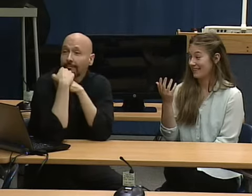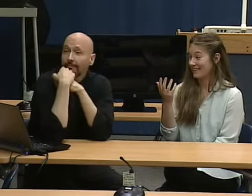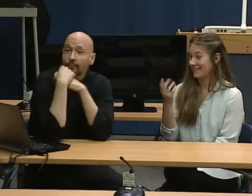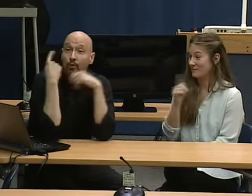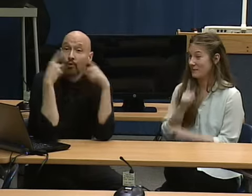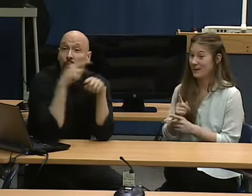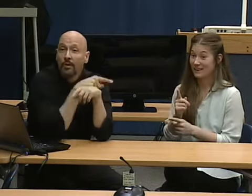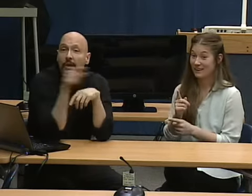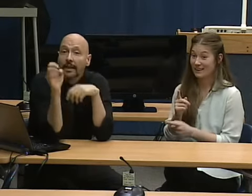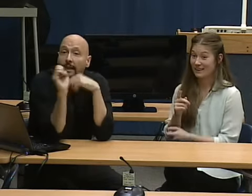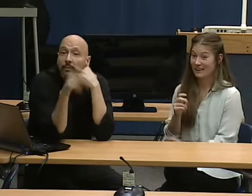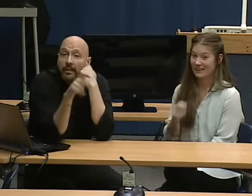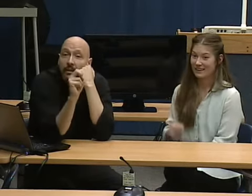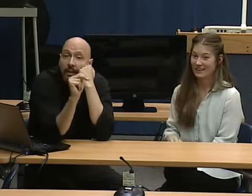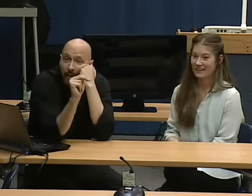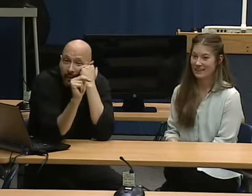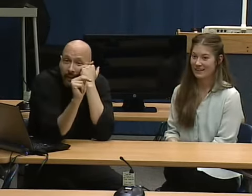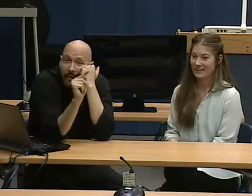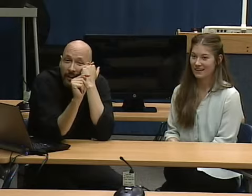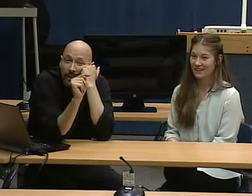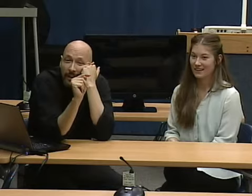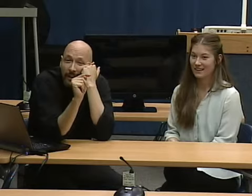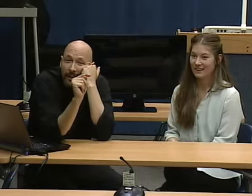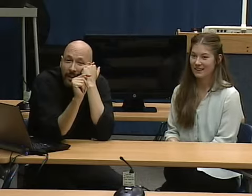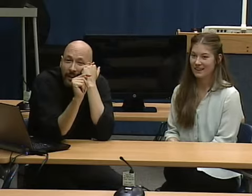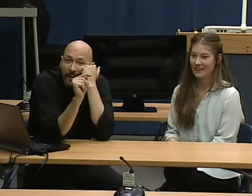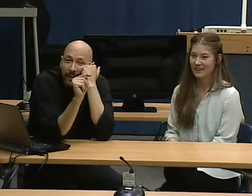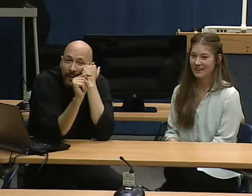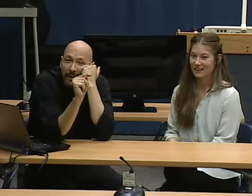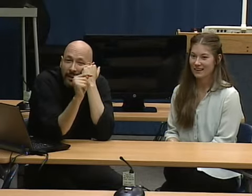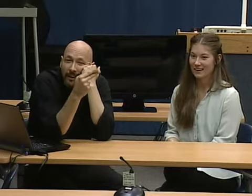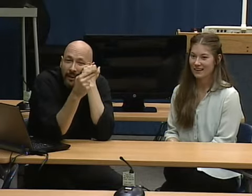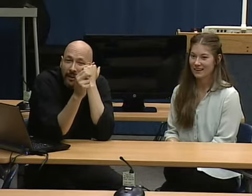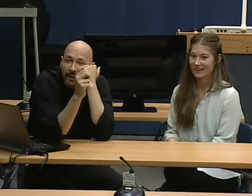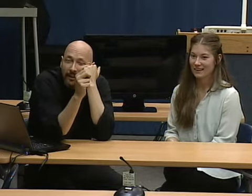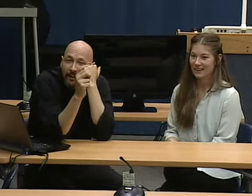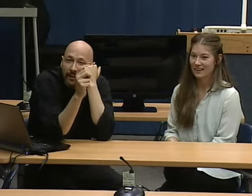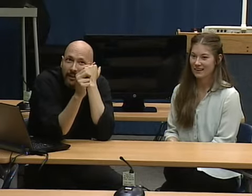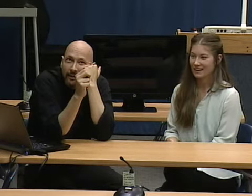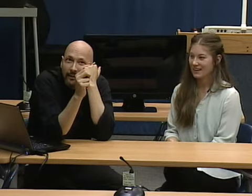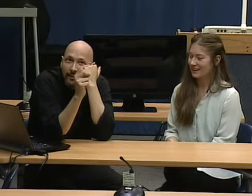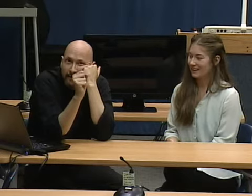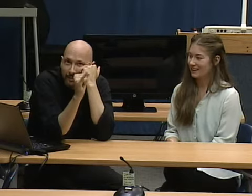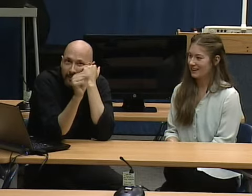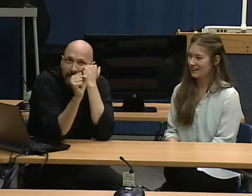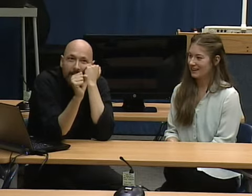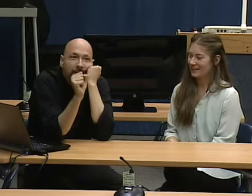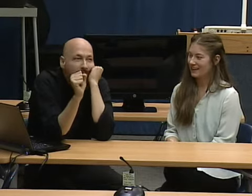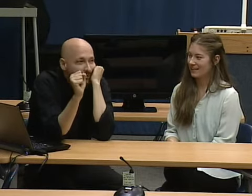Do you guys agree? E...P... E... N... ...T ...H ...E ...S ...I ...S